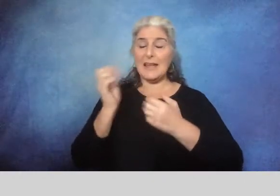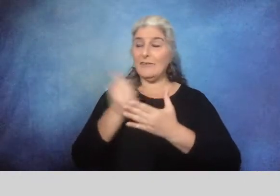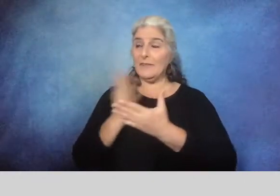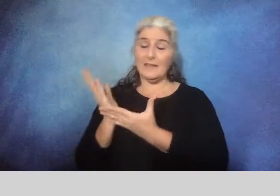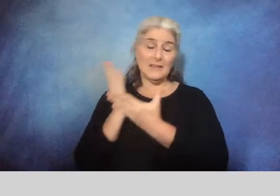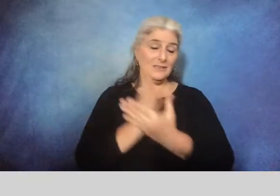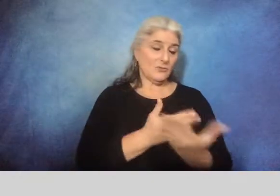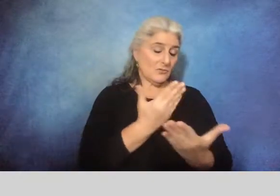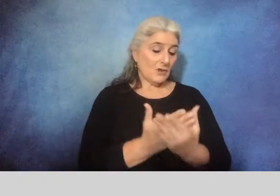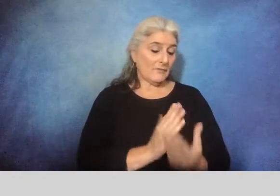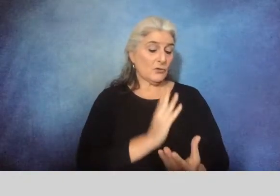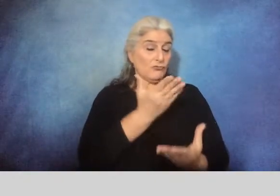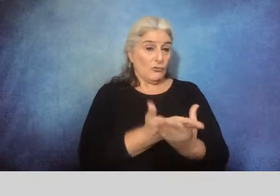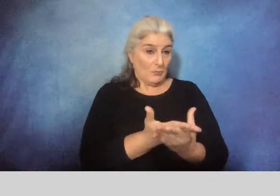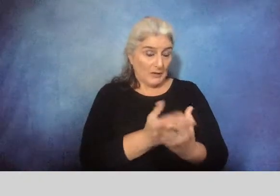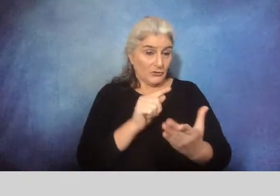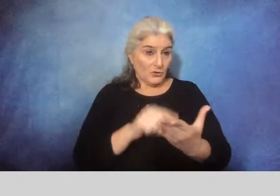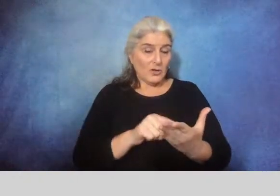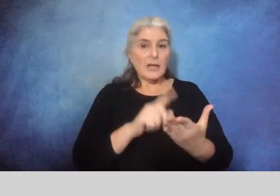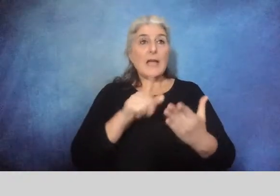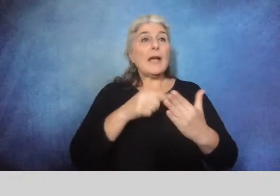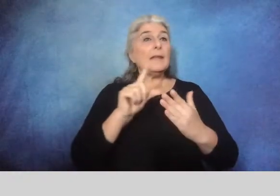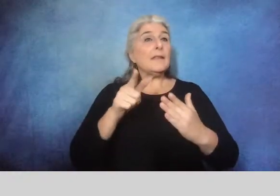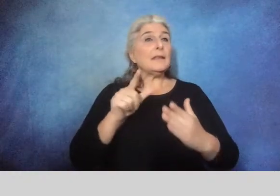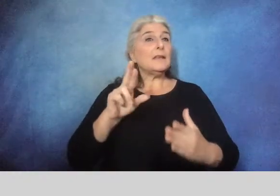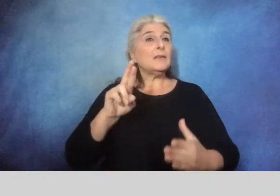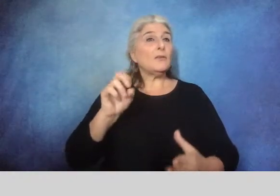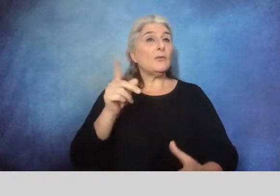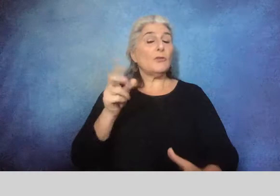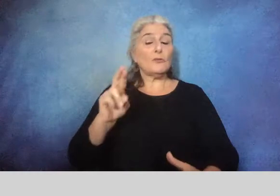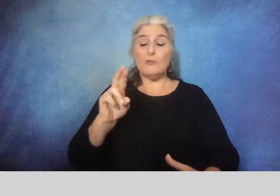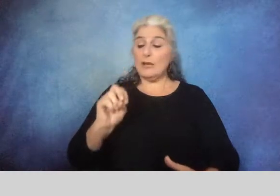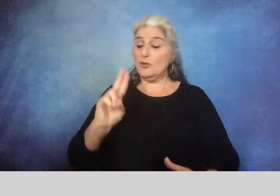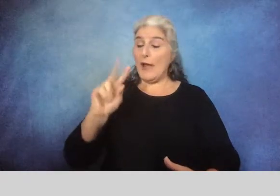And finally render_output is called with output and the format.